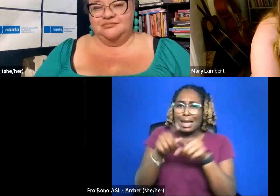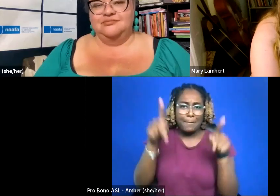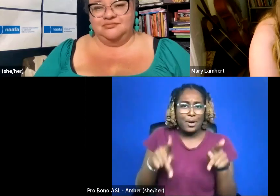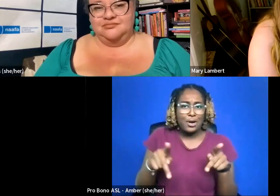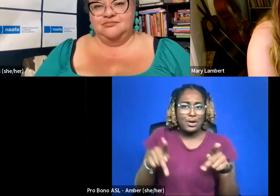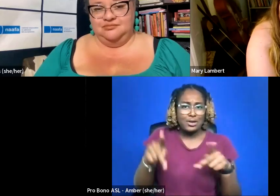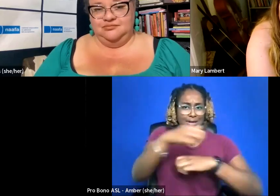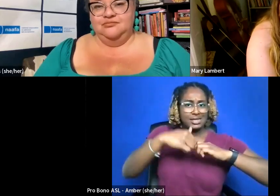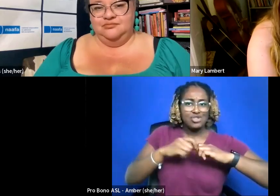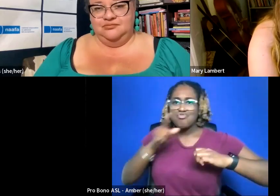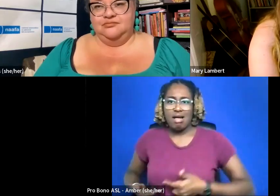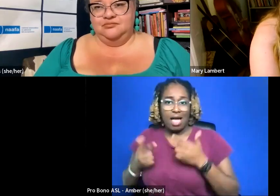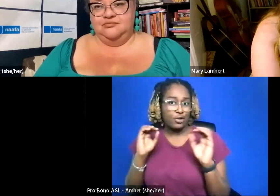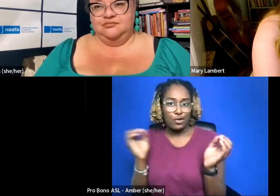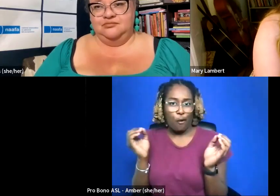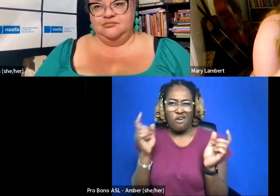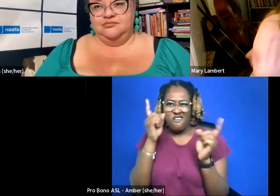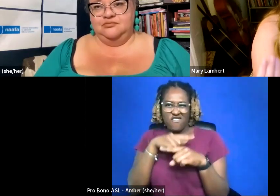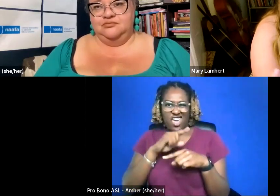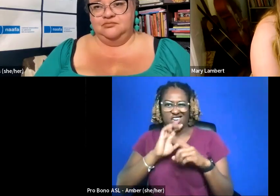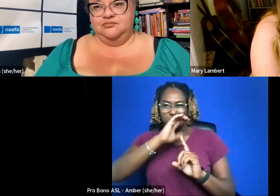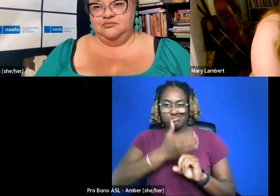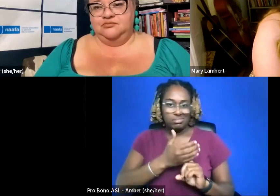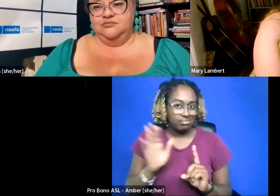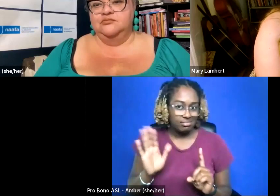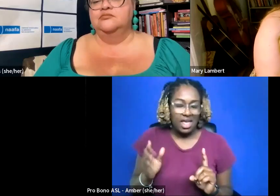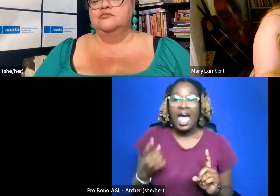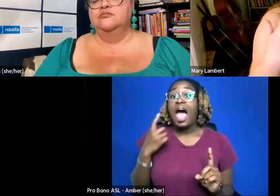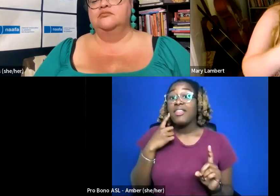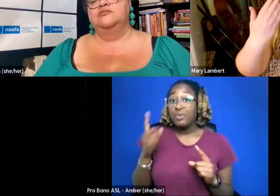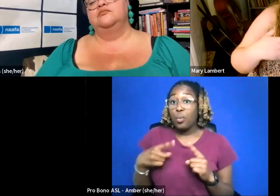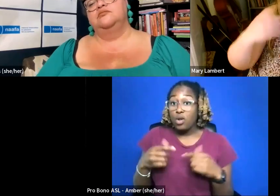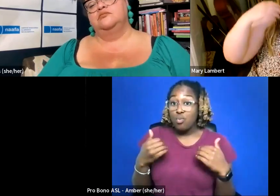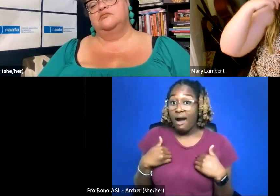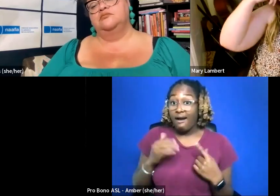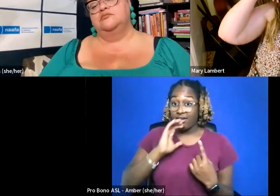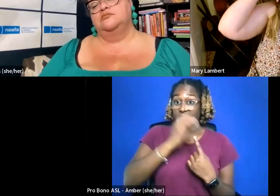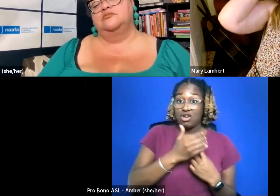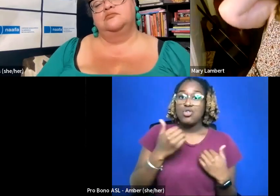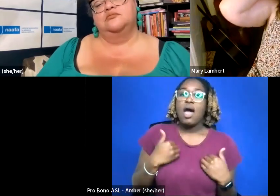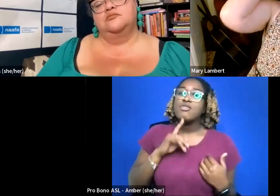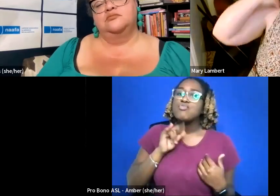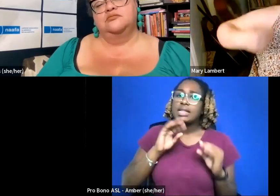There's no persona, you know, And I think when you do have a persona, you get to have a really clear boundary